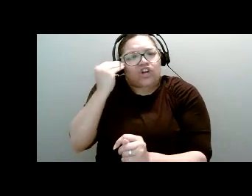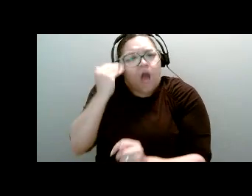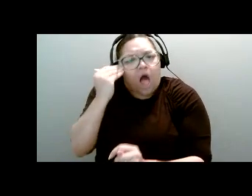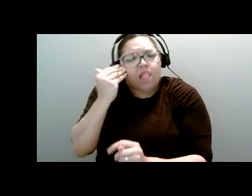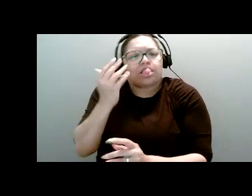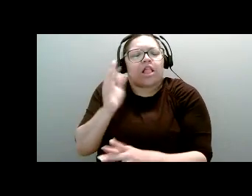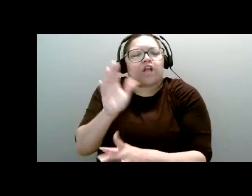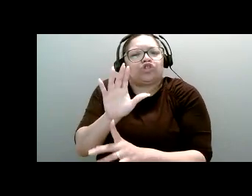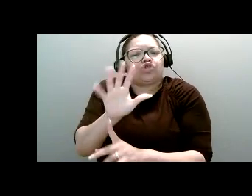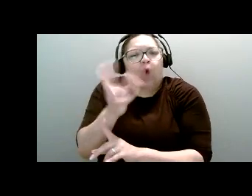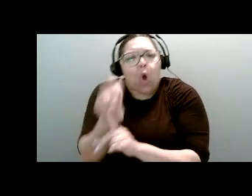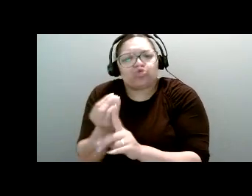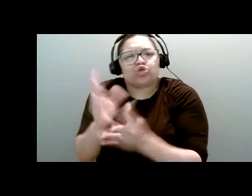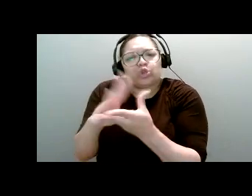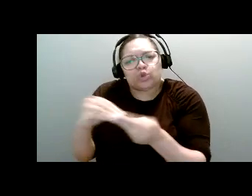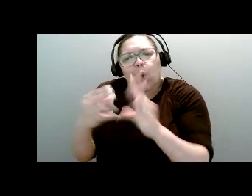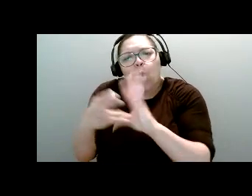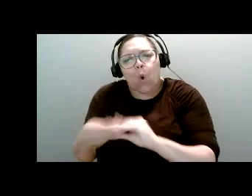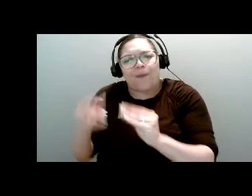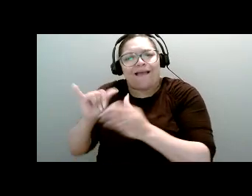things that are passed down through generations.